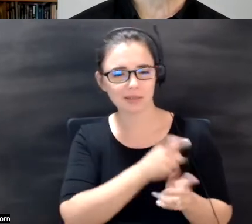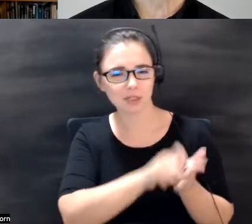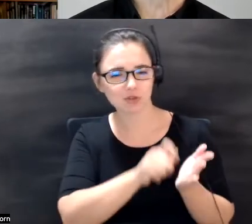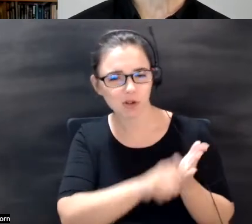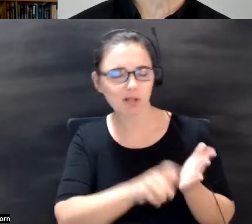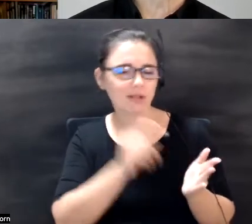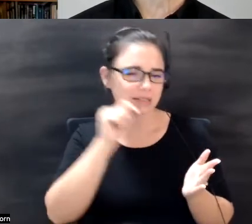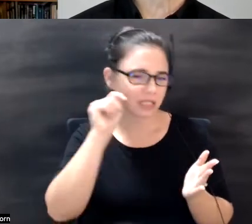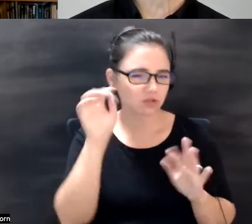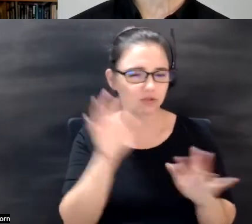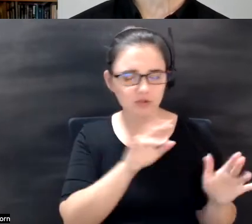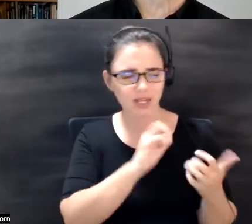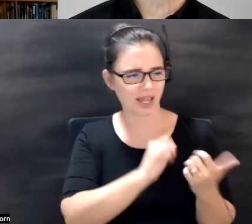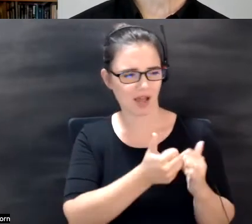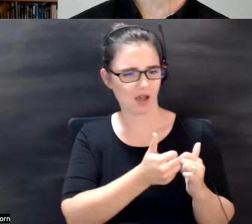But how did you get spurred into this art form?